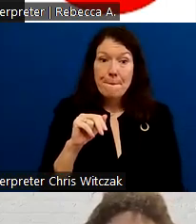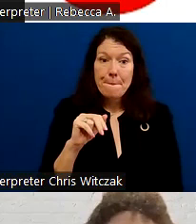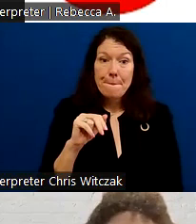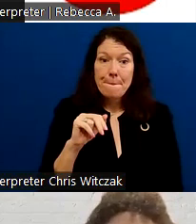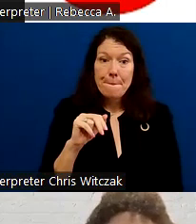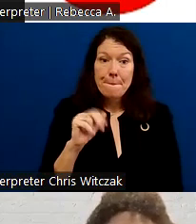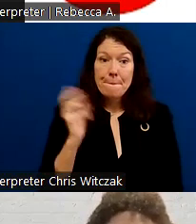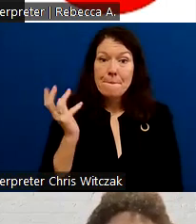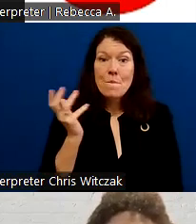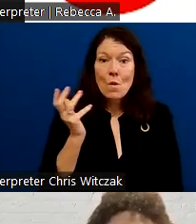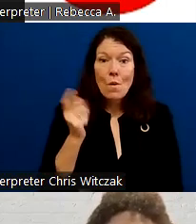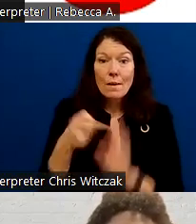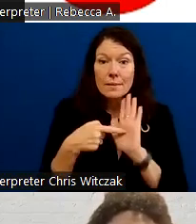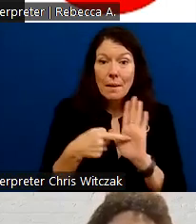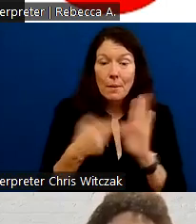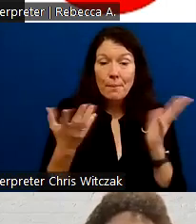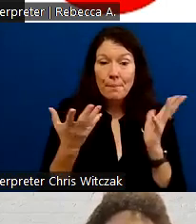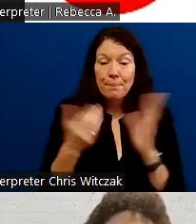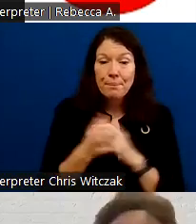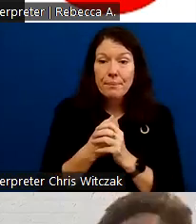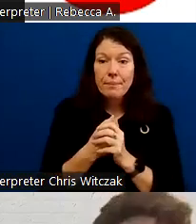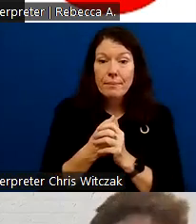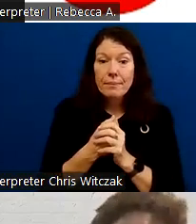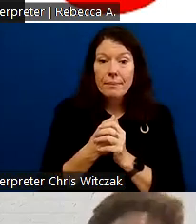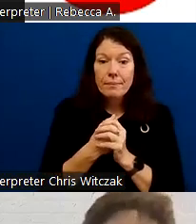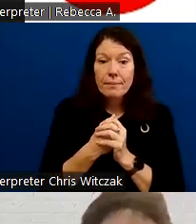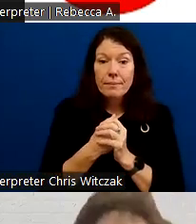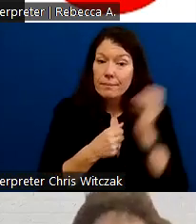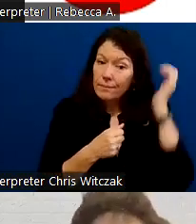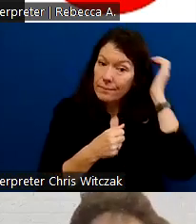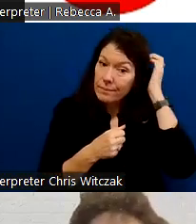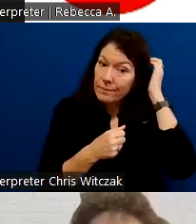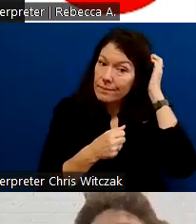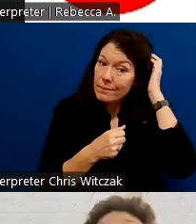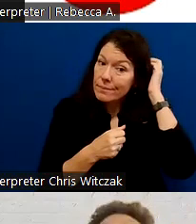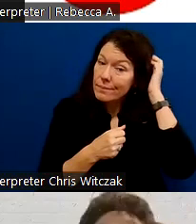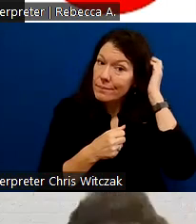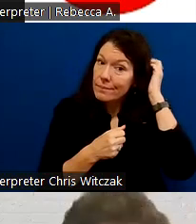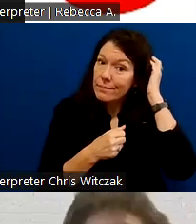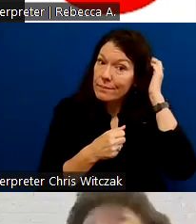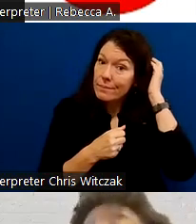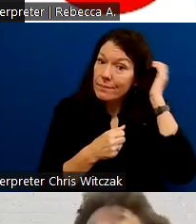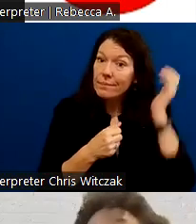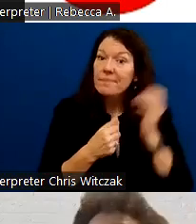what was an example, what would you say is an example of substance use coercion? (in